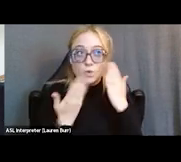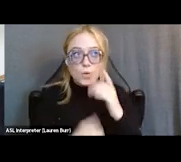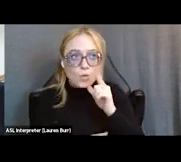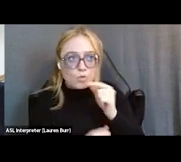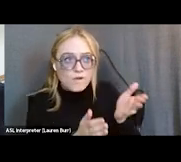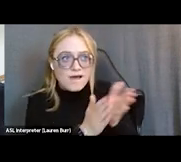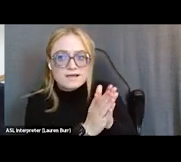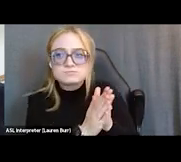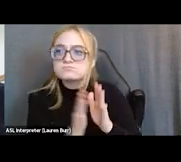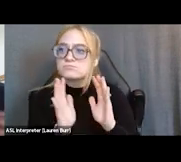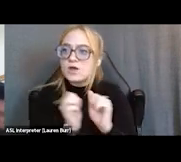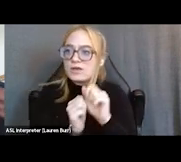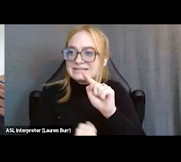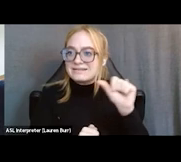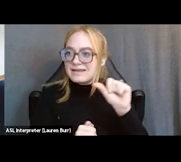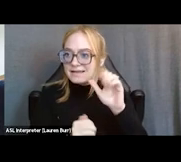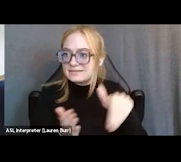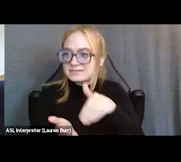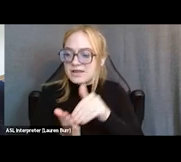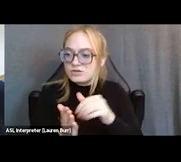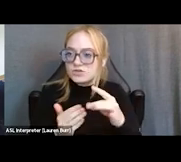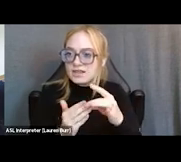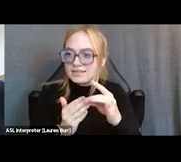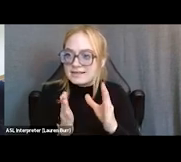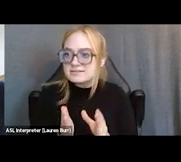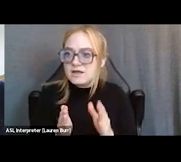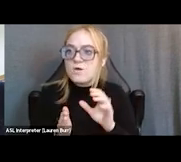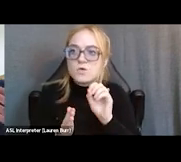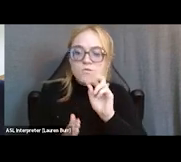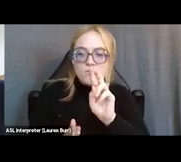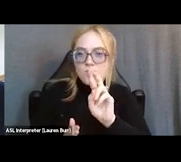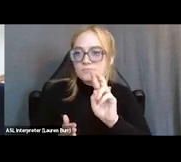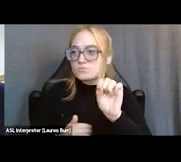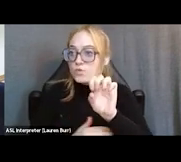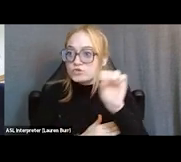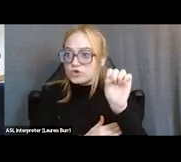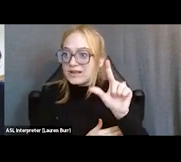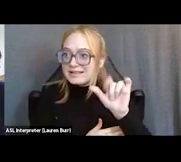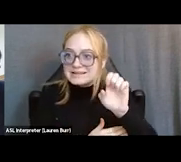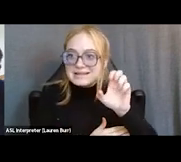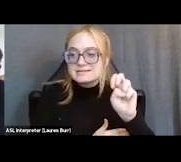talk to your TA central liaison or talk to your social security liaison, talk to your DDS liaison,